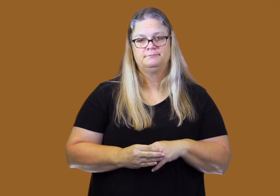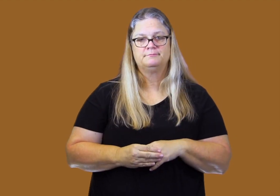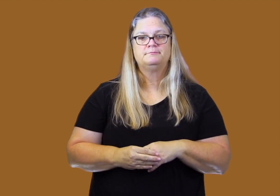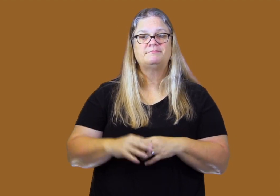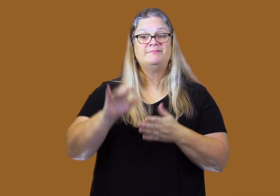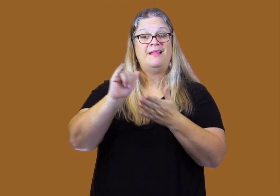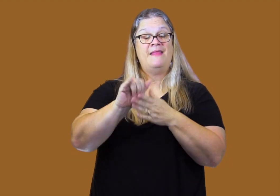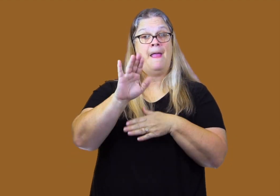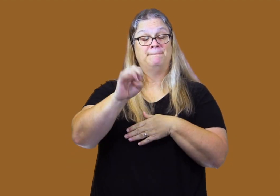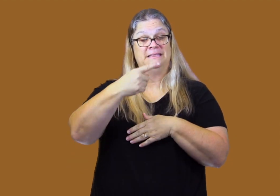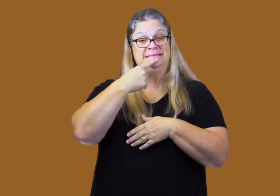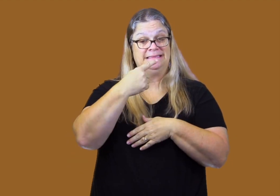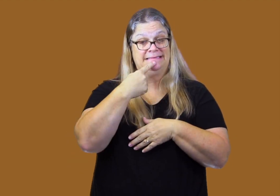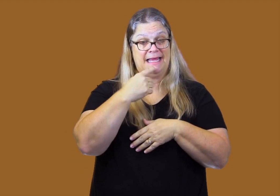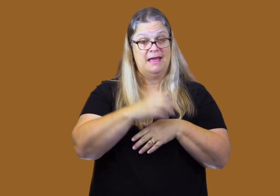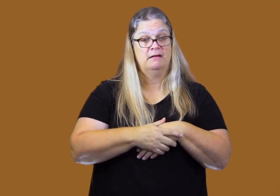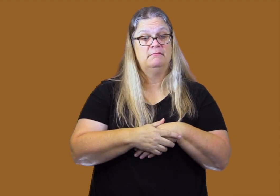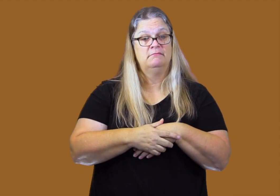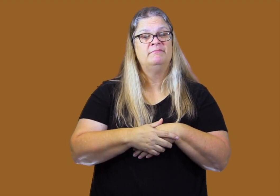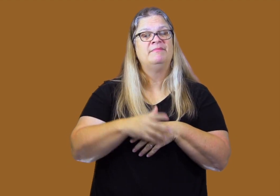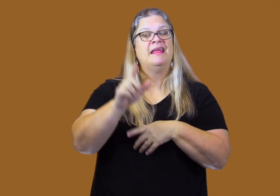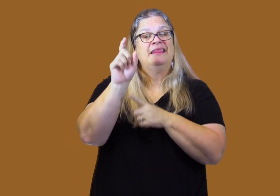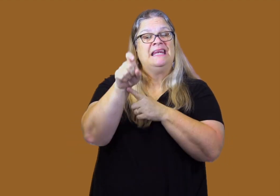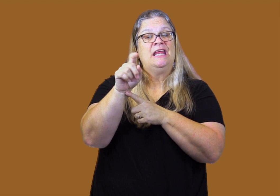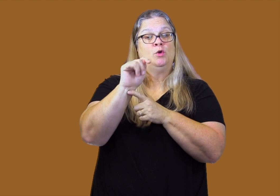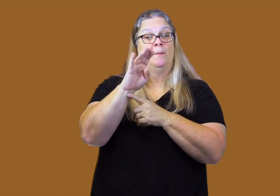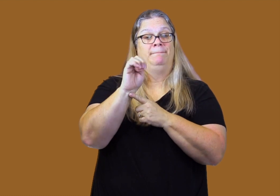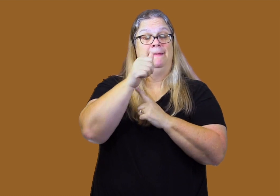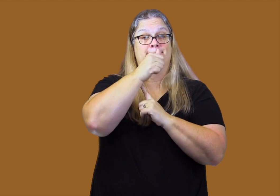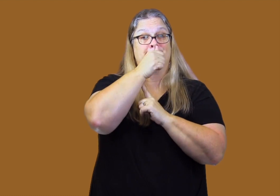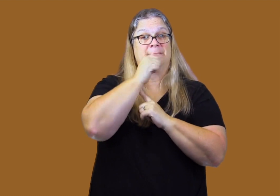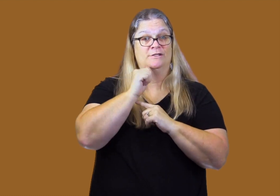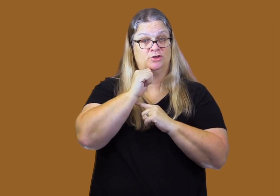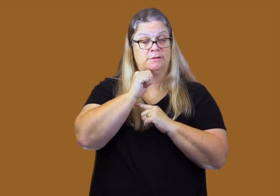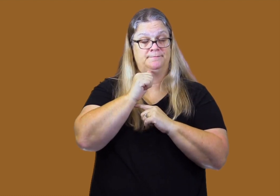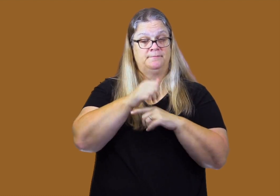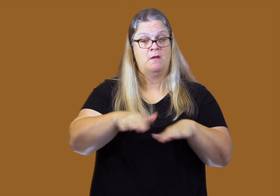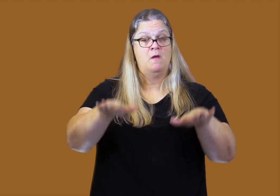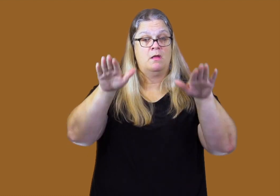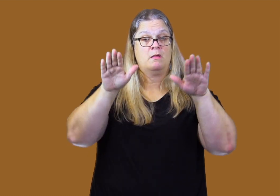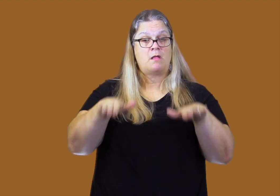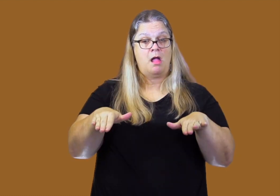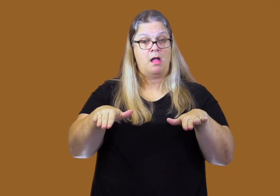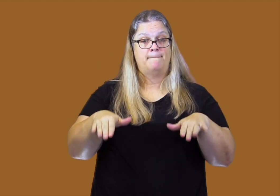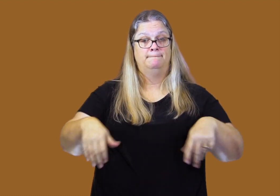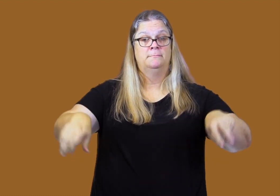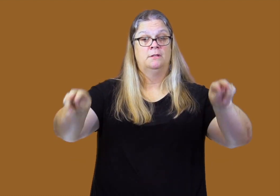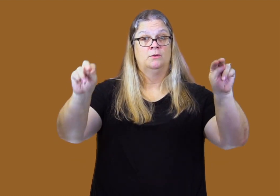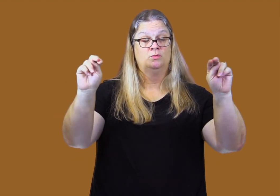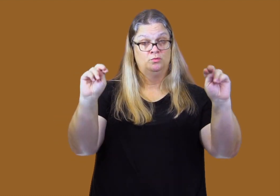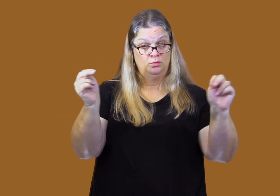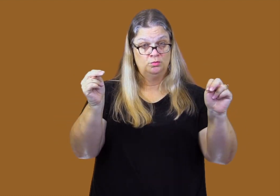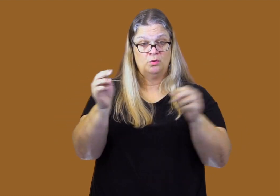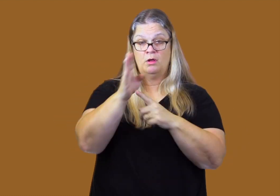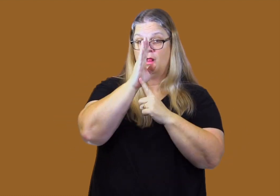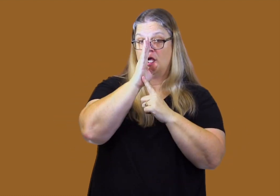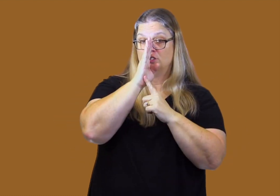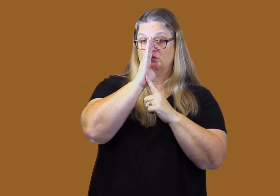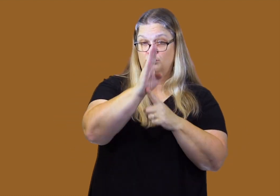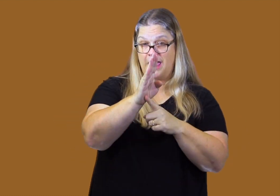That being said, the need to be patient, calm, neutral, direct, respectful,